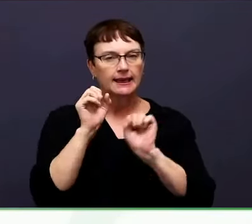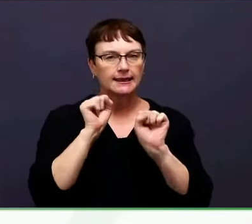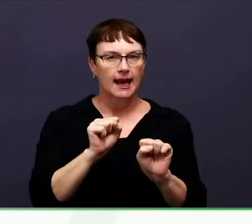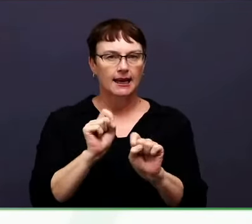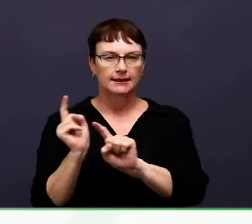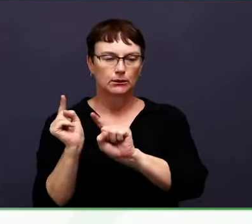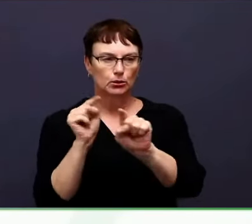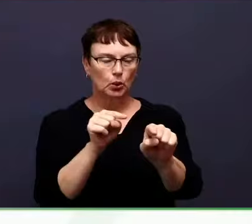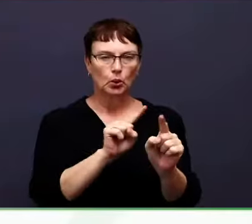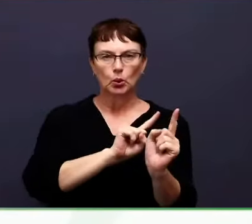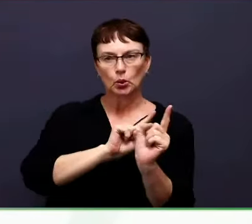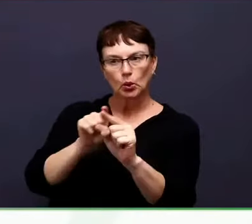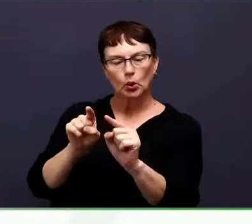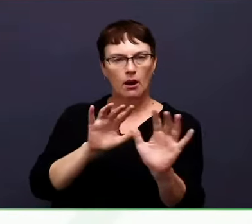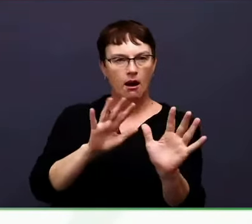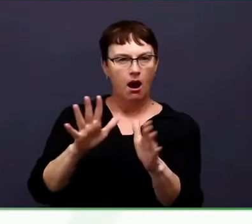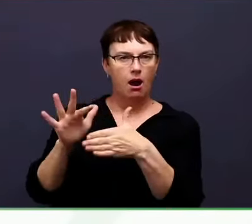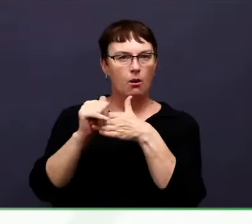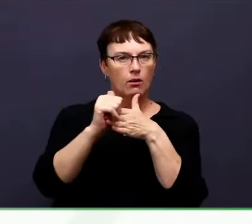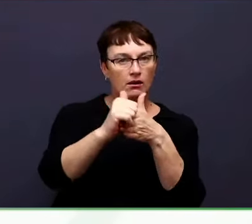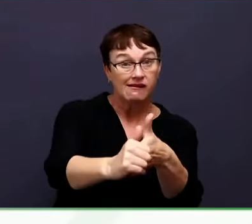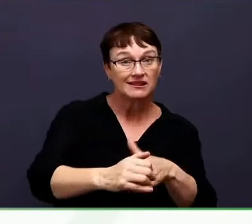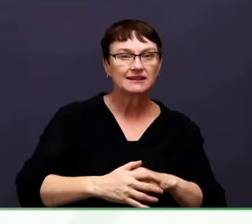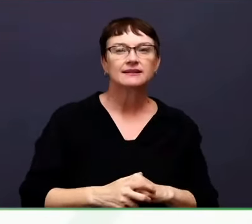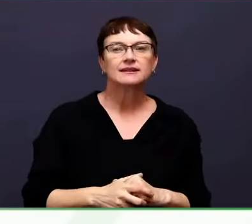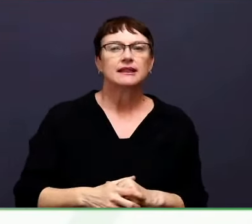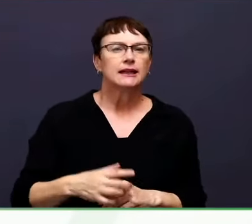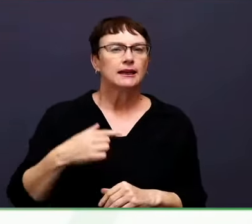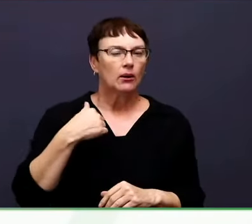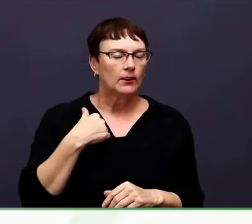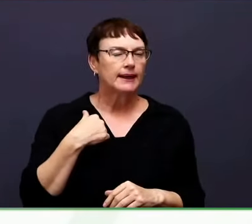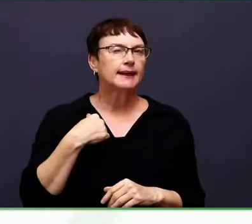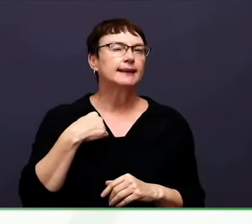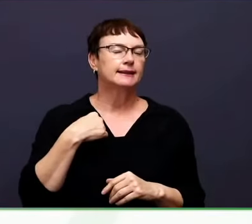We created a simple memory game that also can be programmed for the local level.